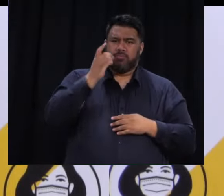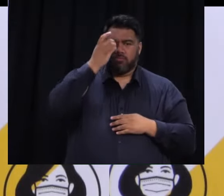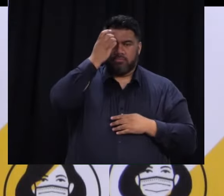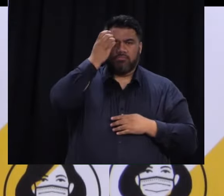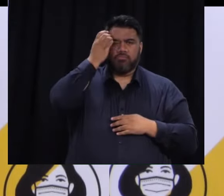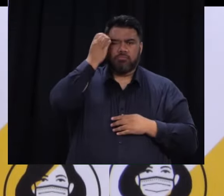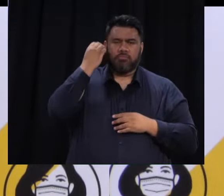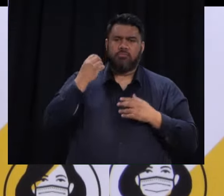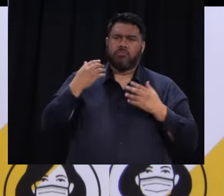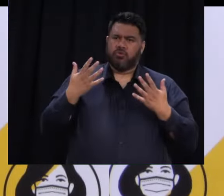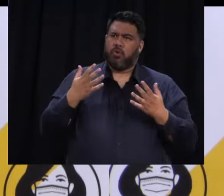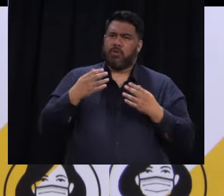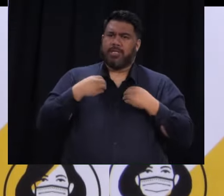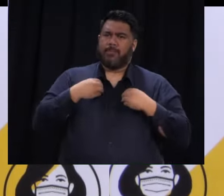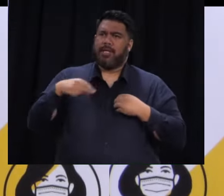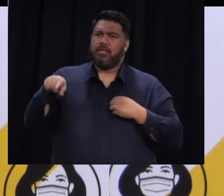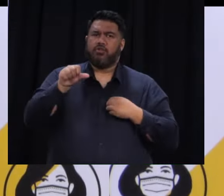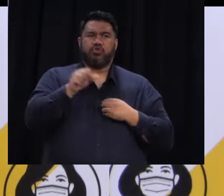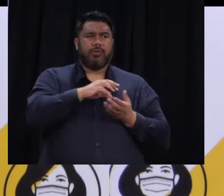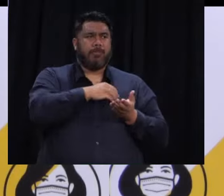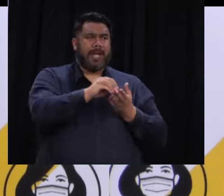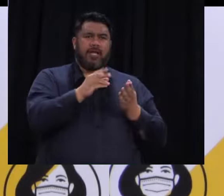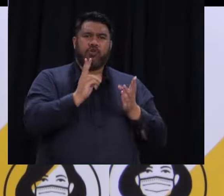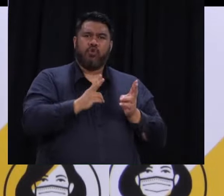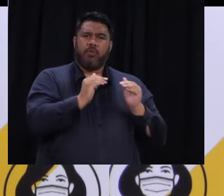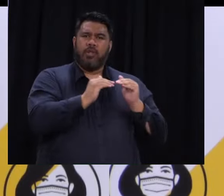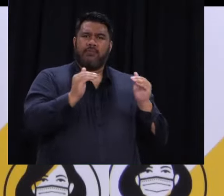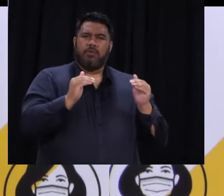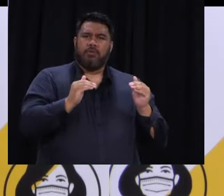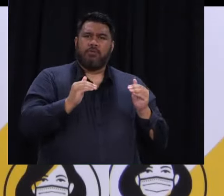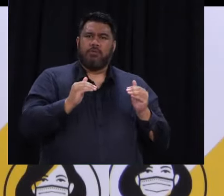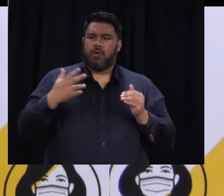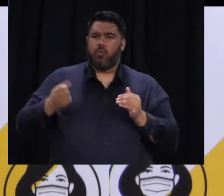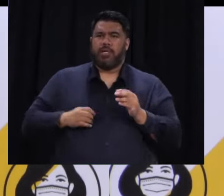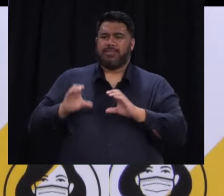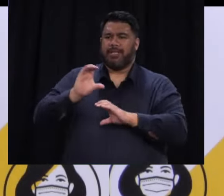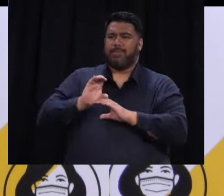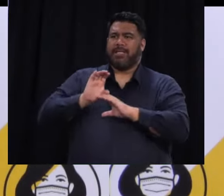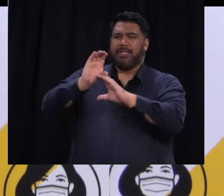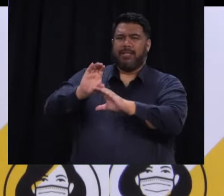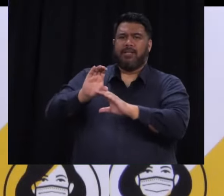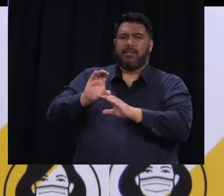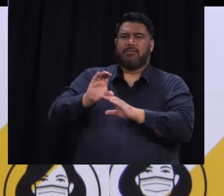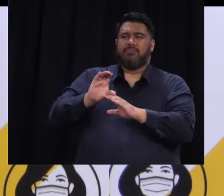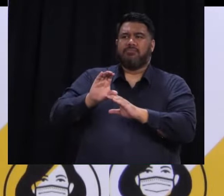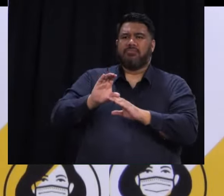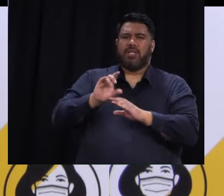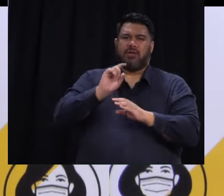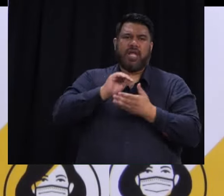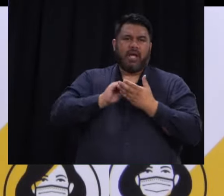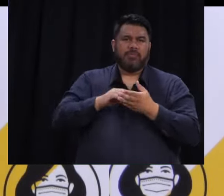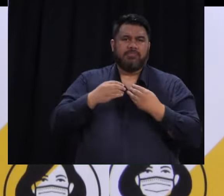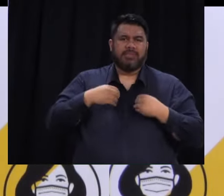are in receipt of the wage subsidy scheme. We obviously try to encourage people to keep paying their workers at the